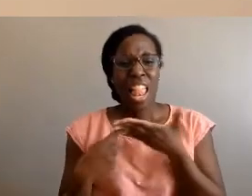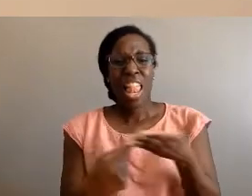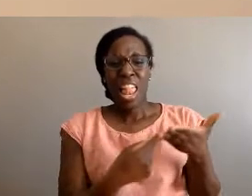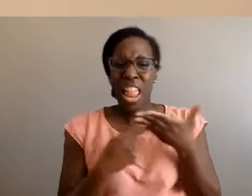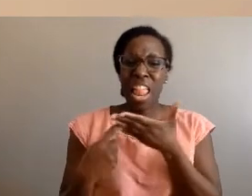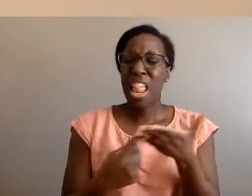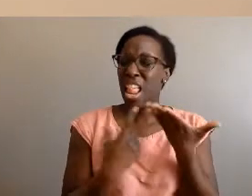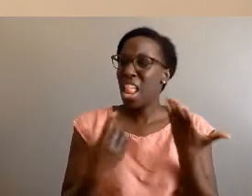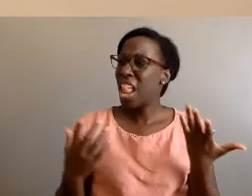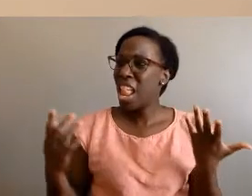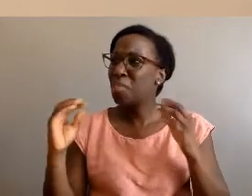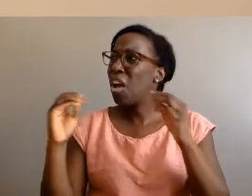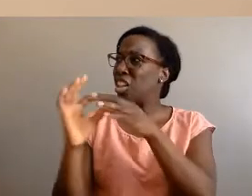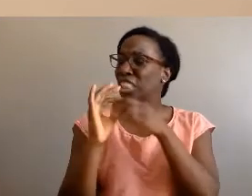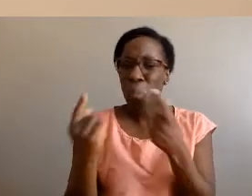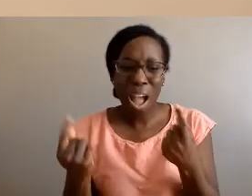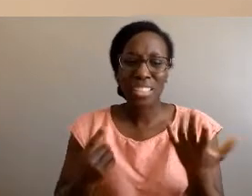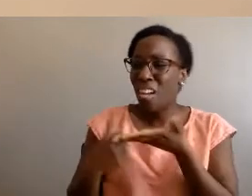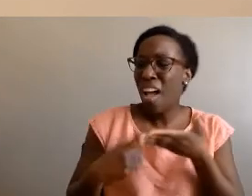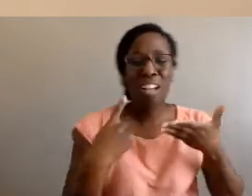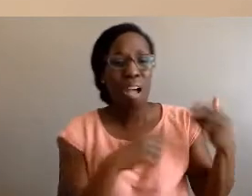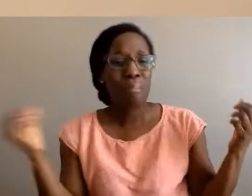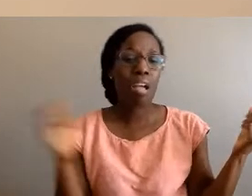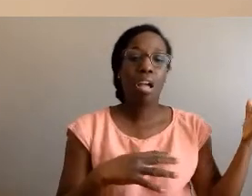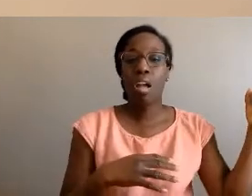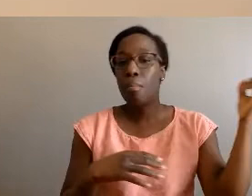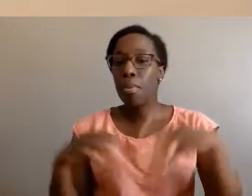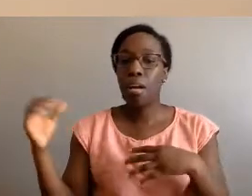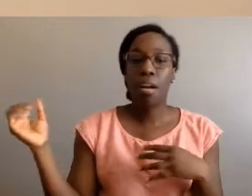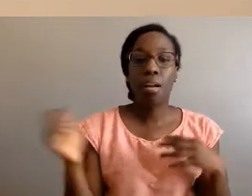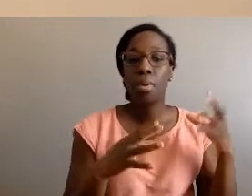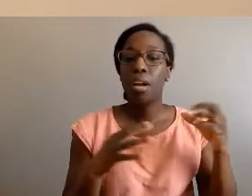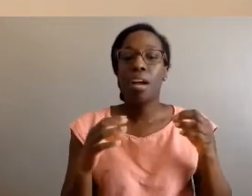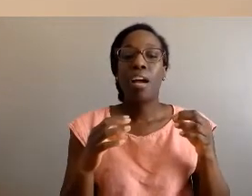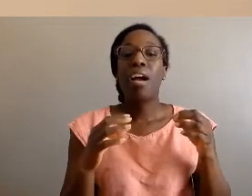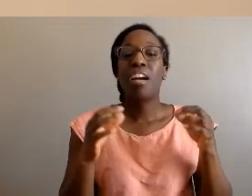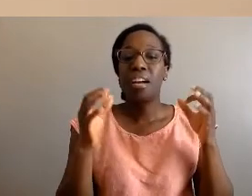should be focusing on preparing the new generations to lead successful cultural and